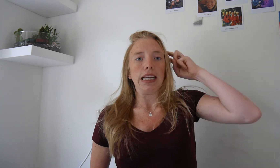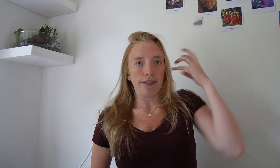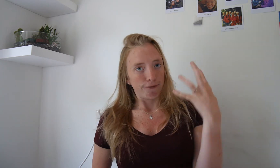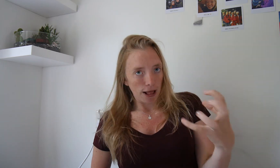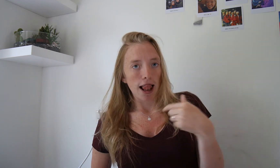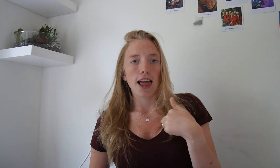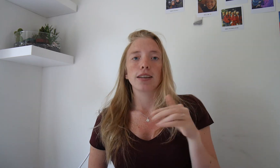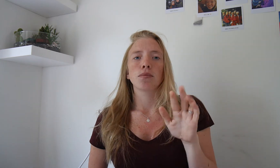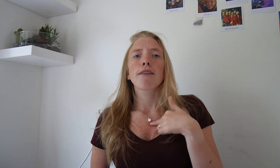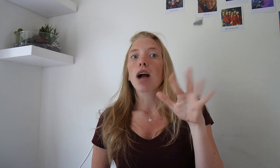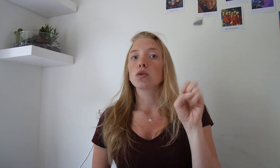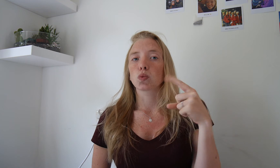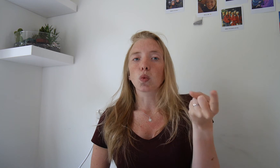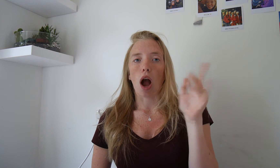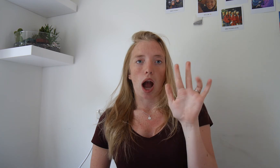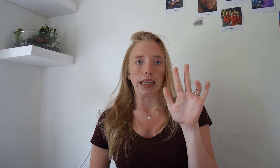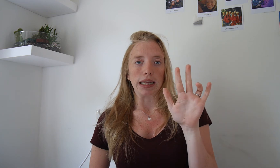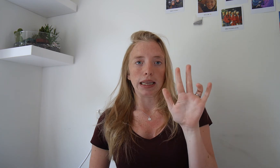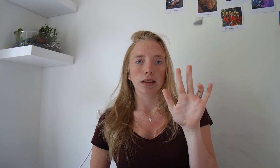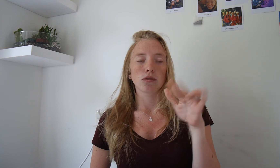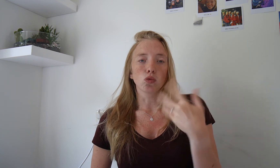I wanted a CI. I was 18 then.